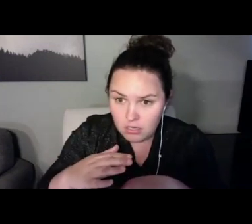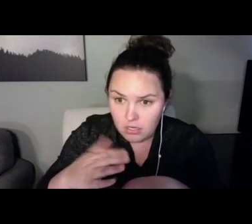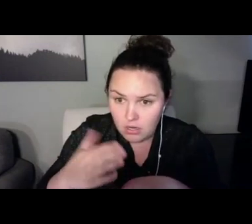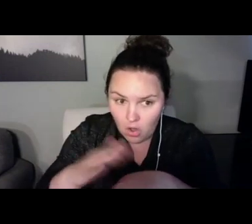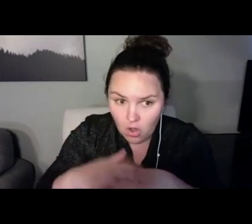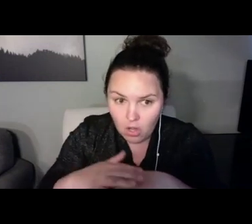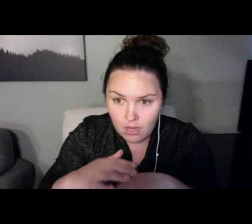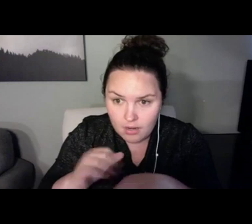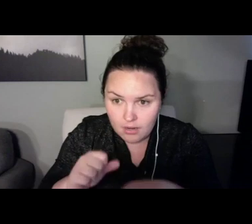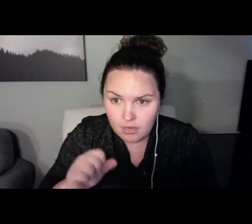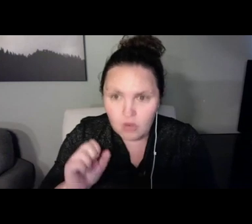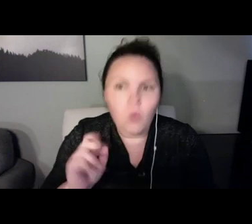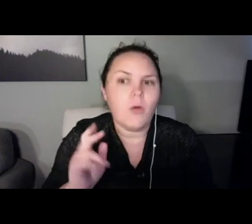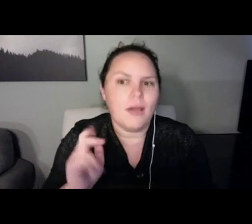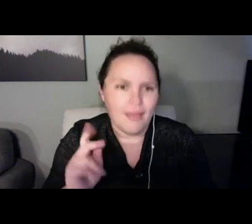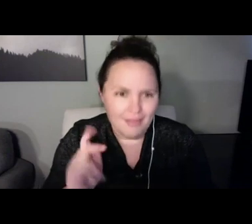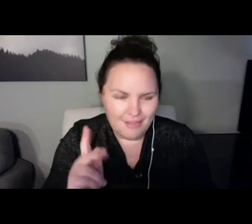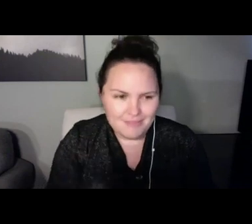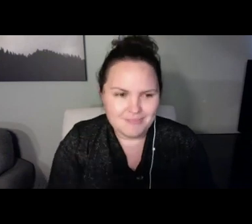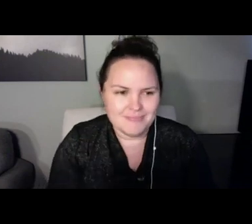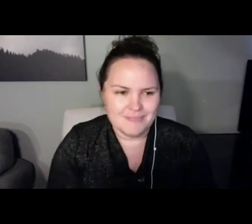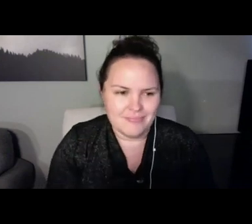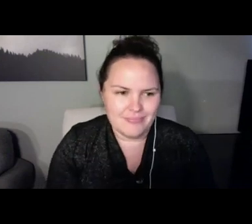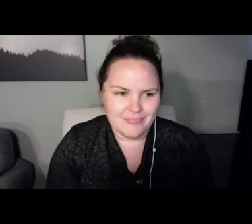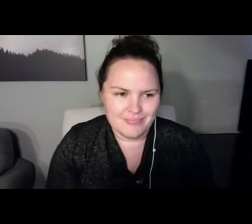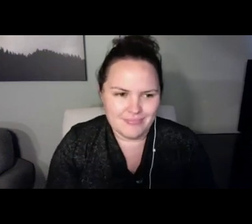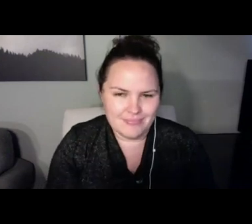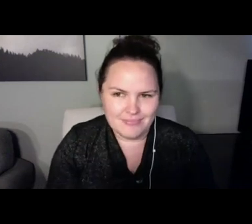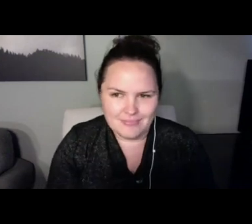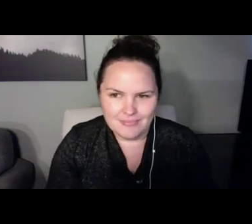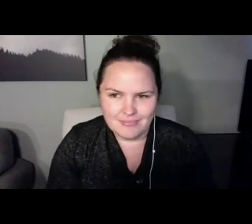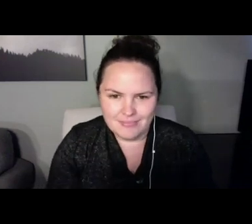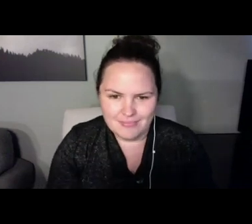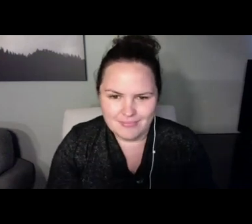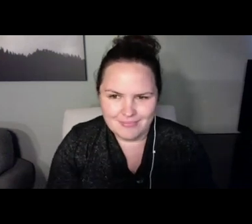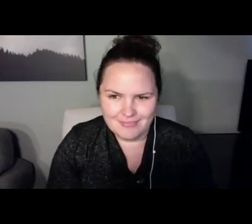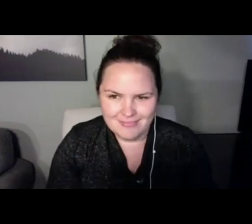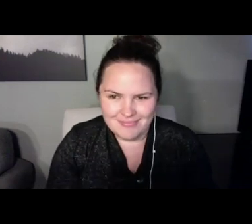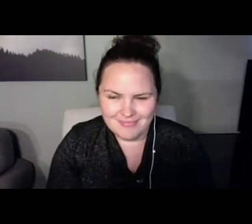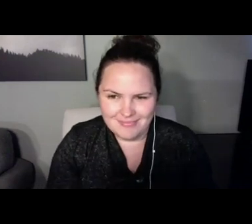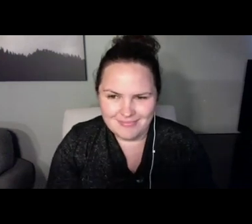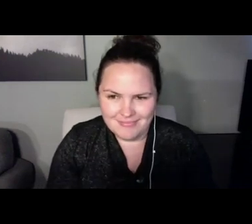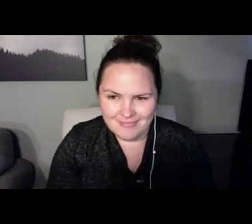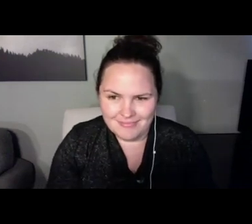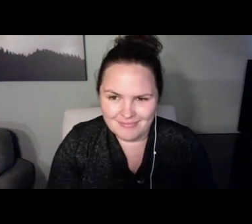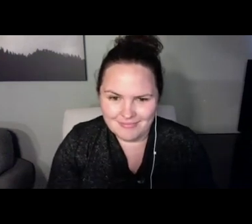Eme: Oh, okay. Eme’s mom: Where do you live? Tell them where you live.